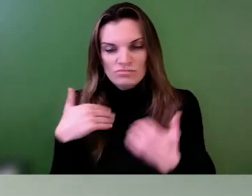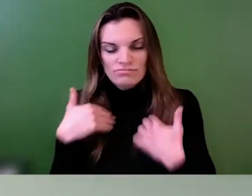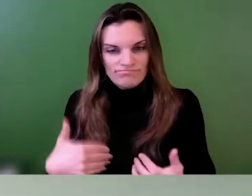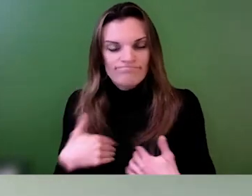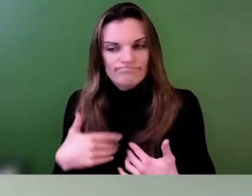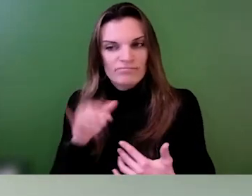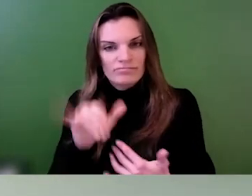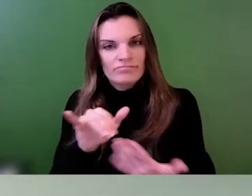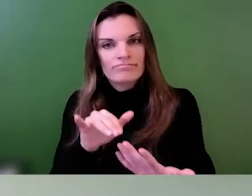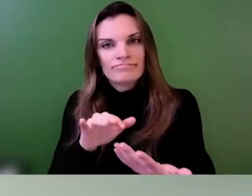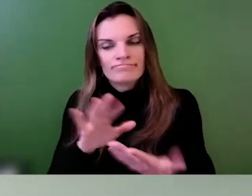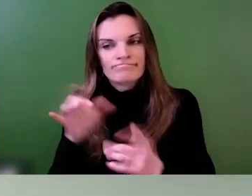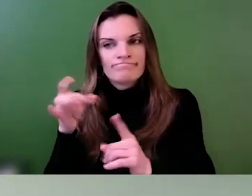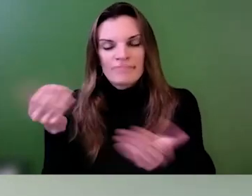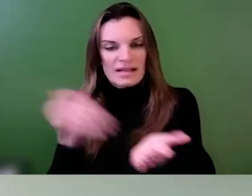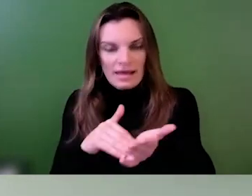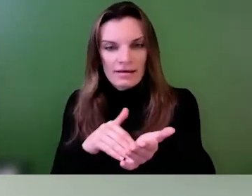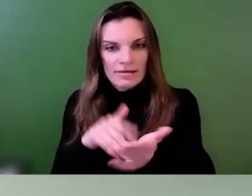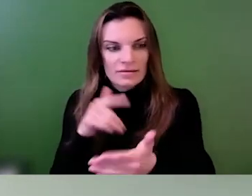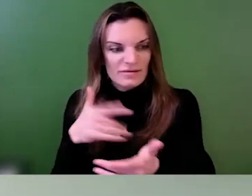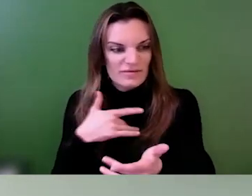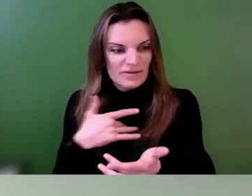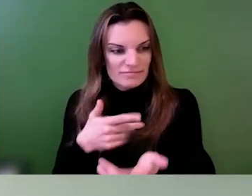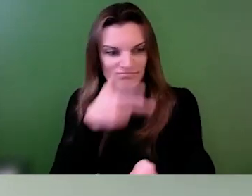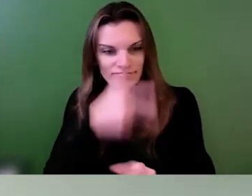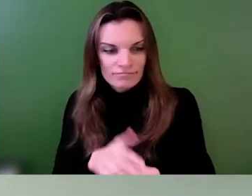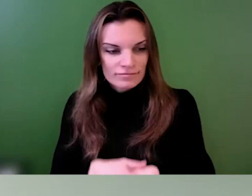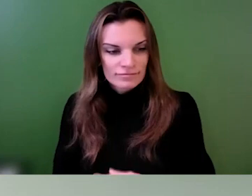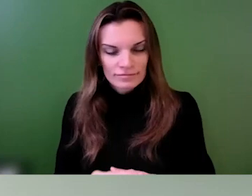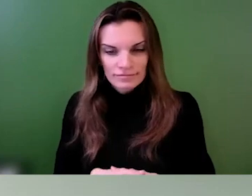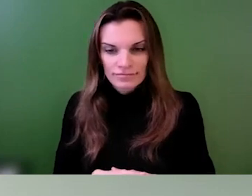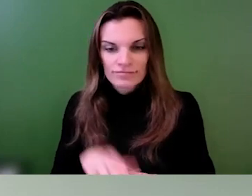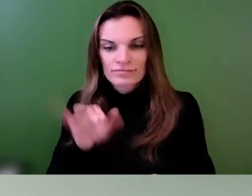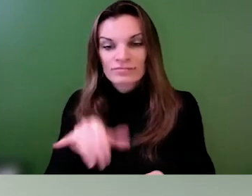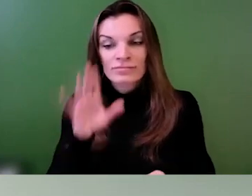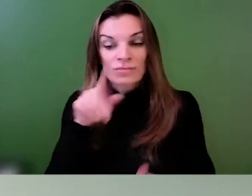and trigger your mast cells I mentioned one of the symptoms is